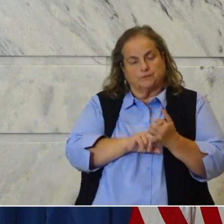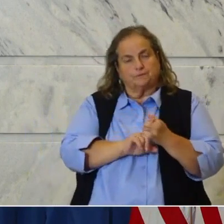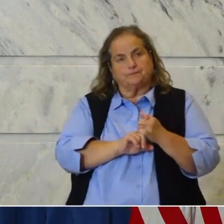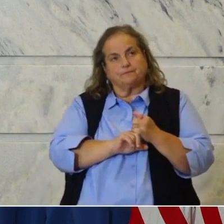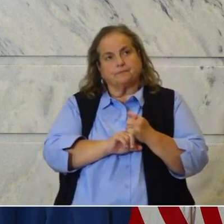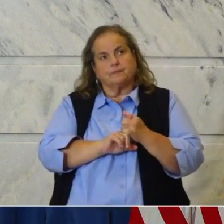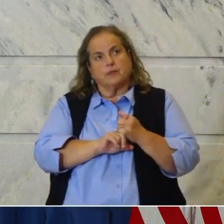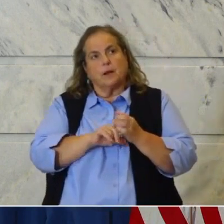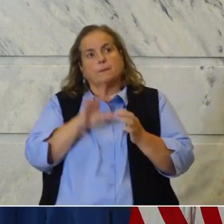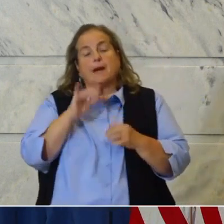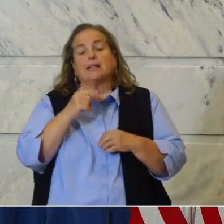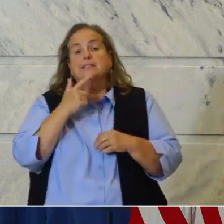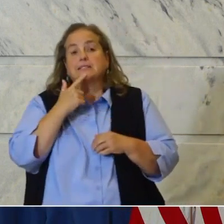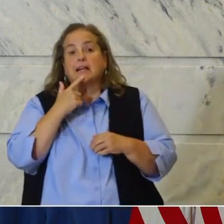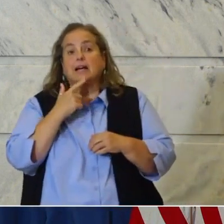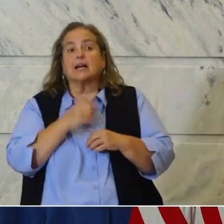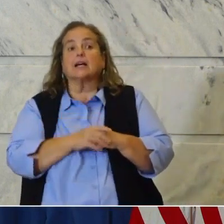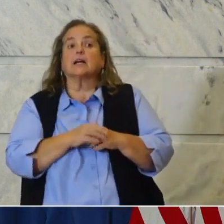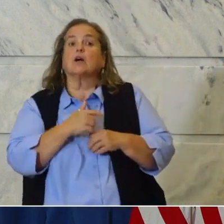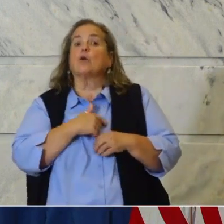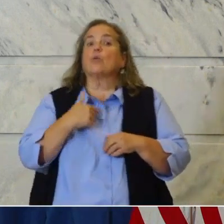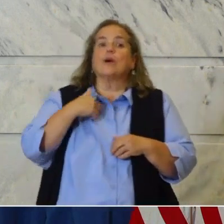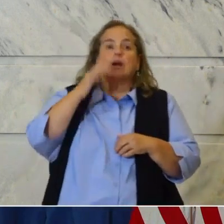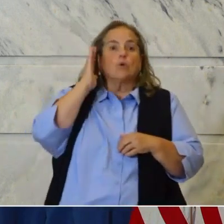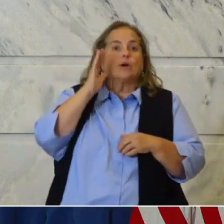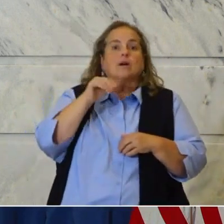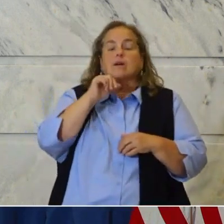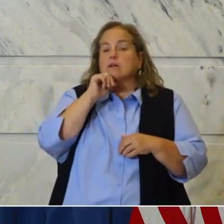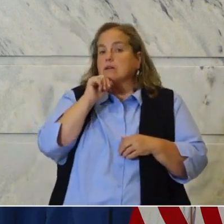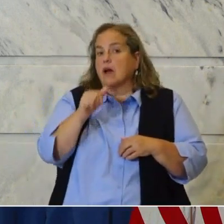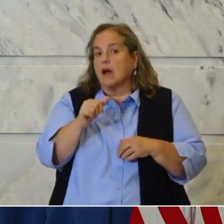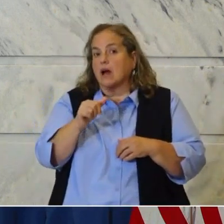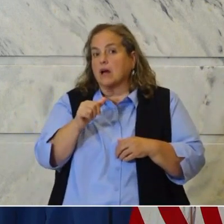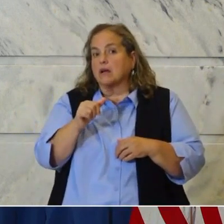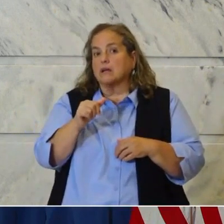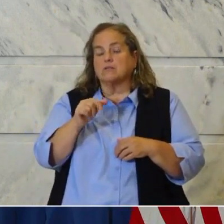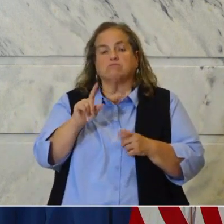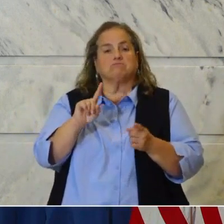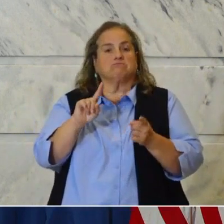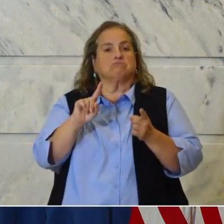Let me start by saying we're not going to overturned that decision,